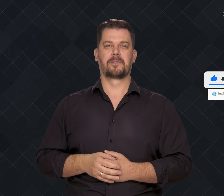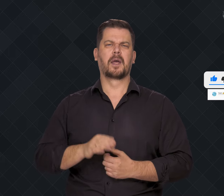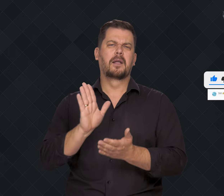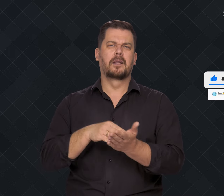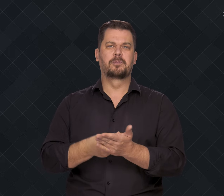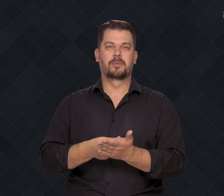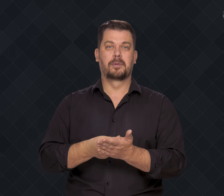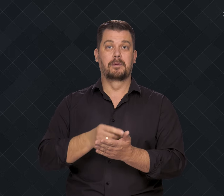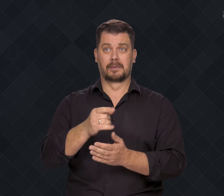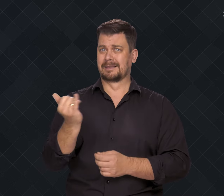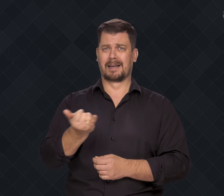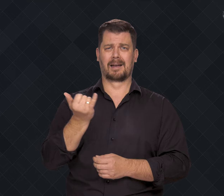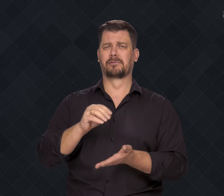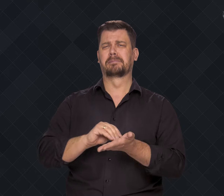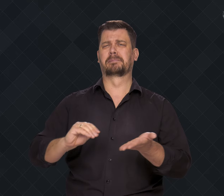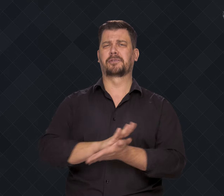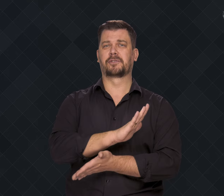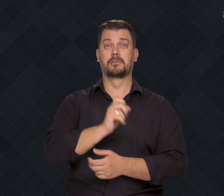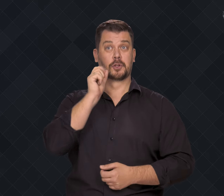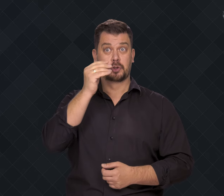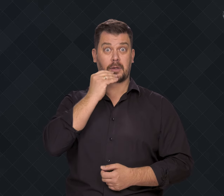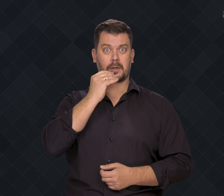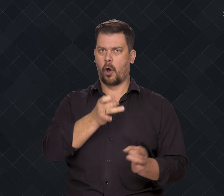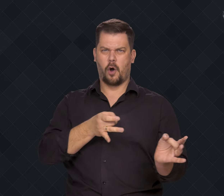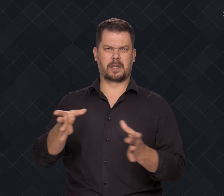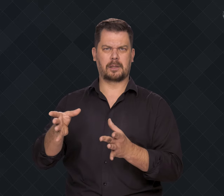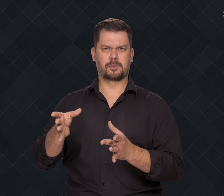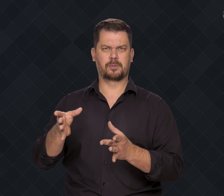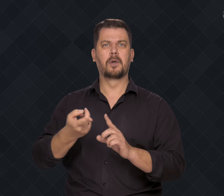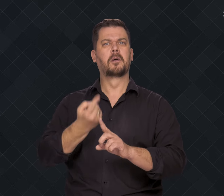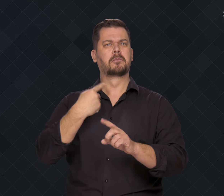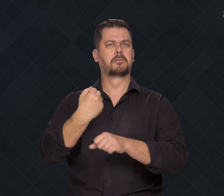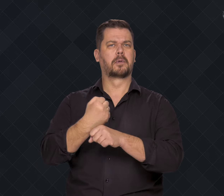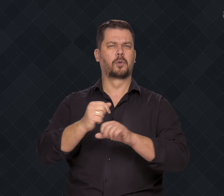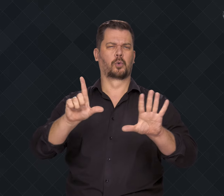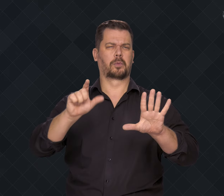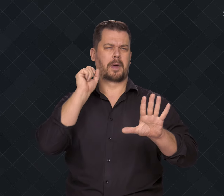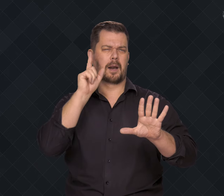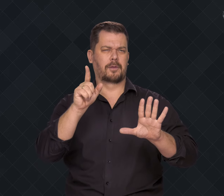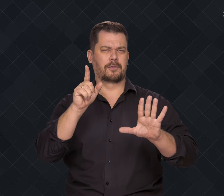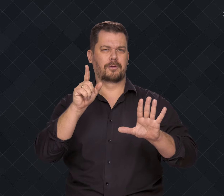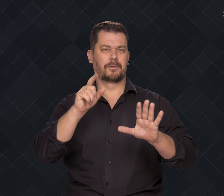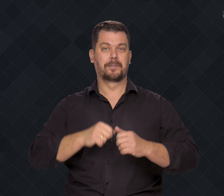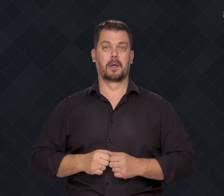Let's say you used to have breakfast right after waking up, before work at 7 a.m.